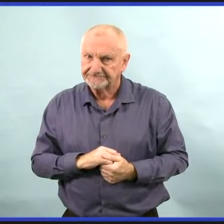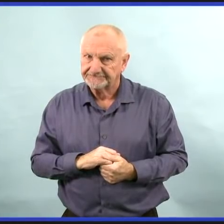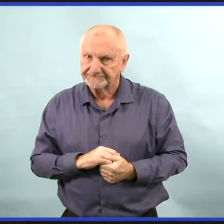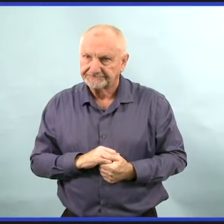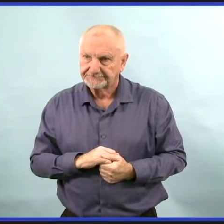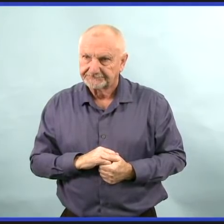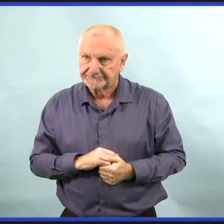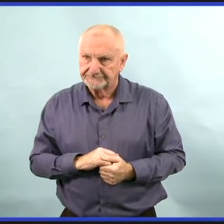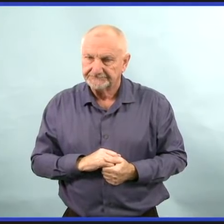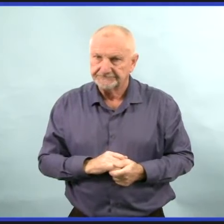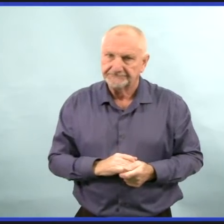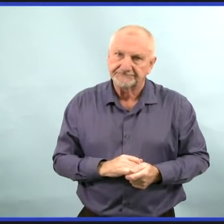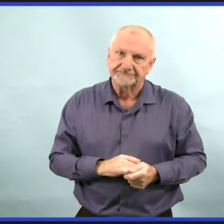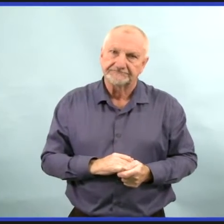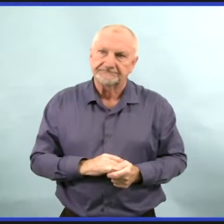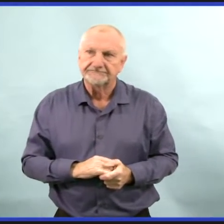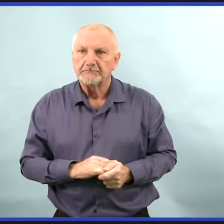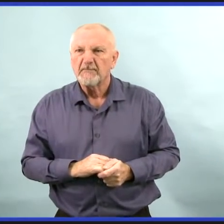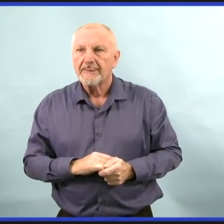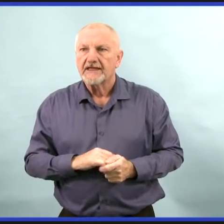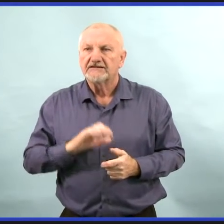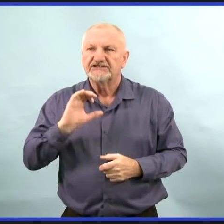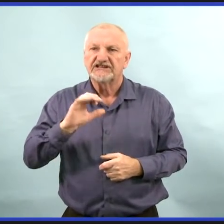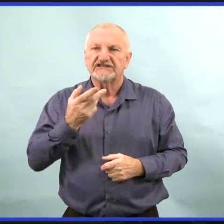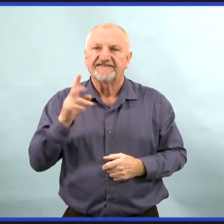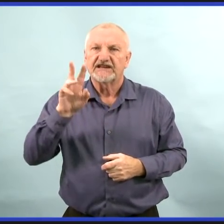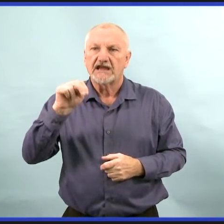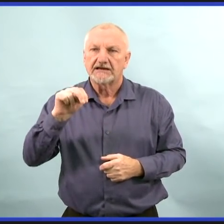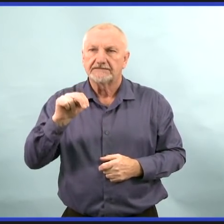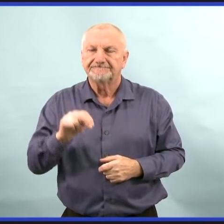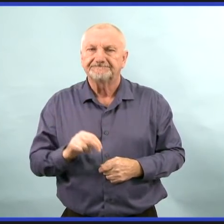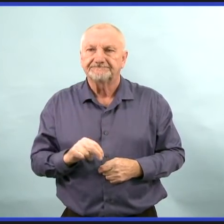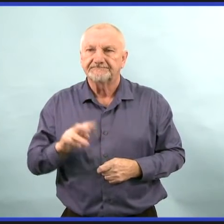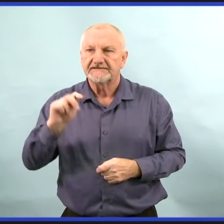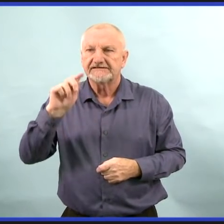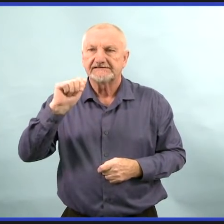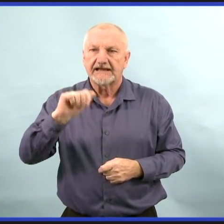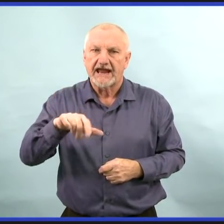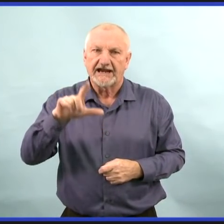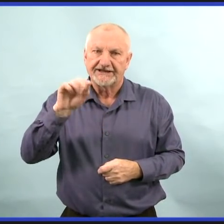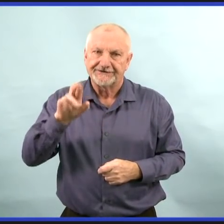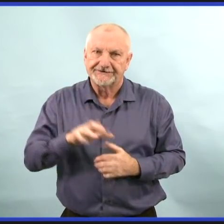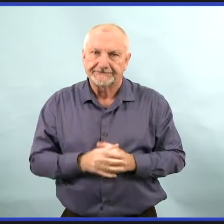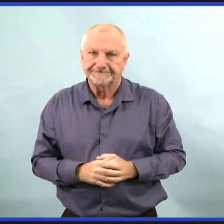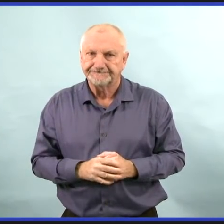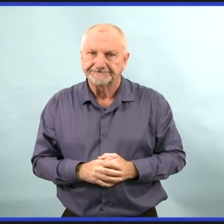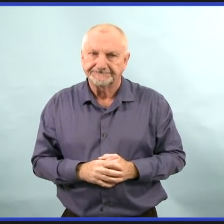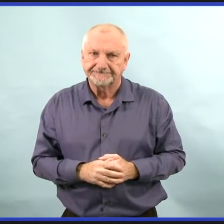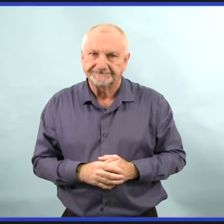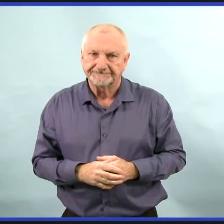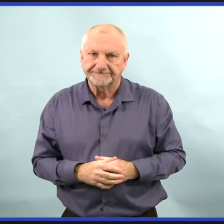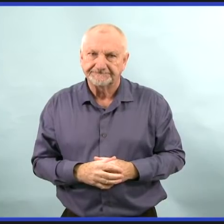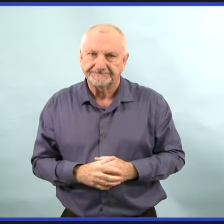moving now to chvn and taylor hi good afternoon just to clarify